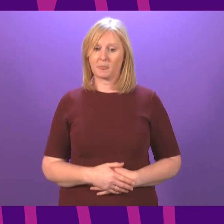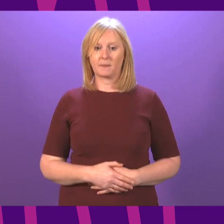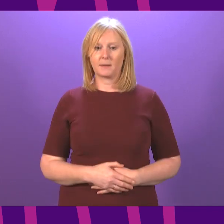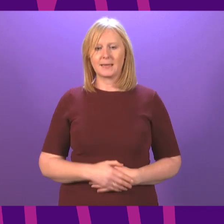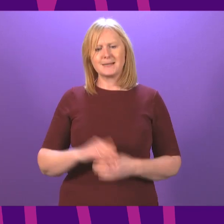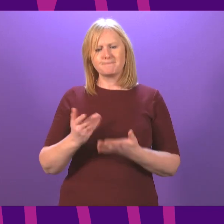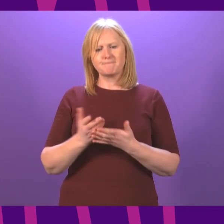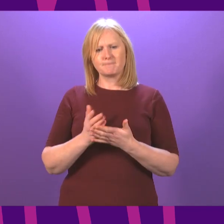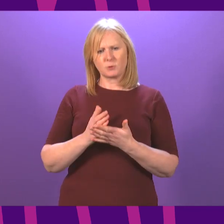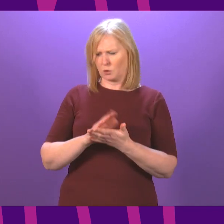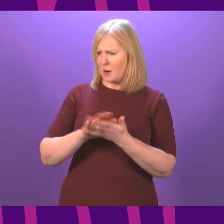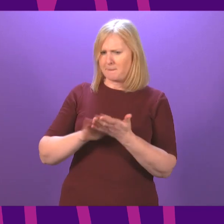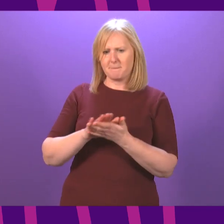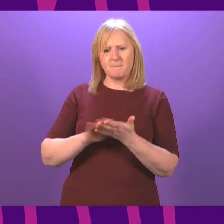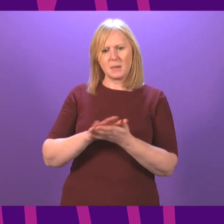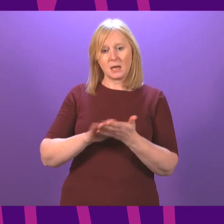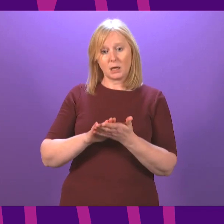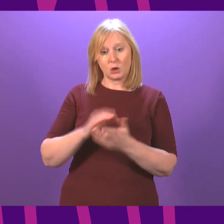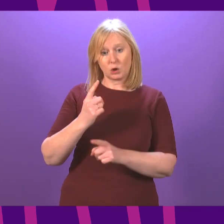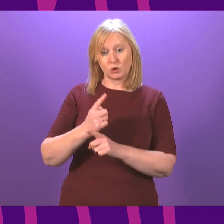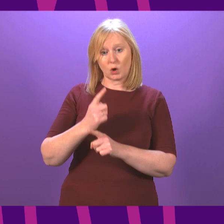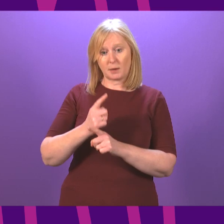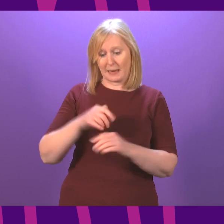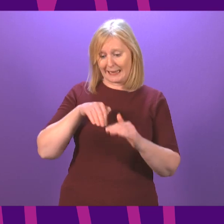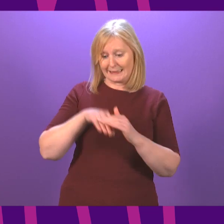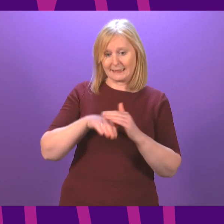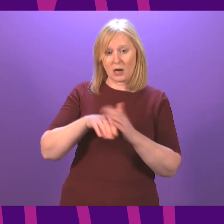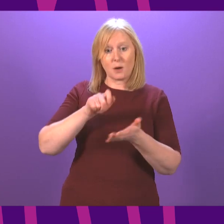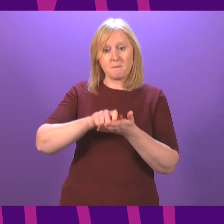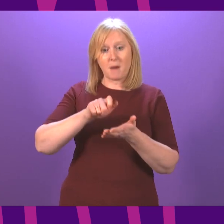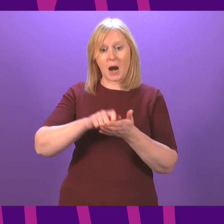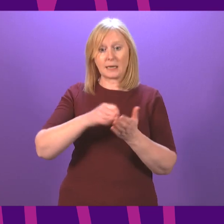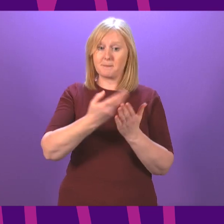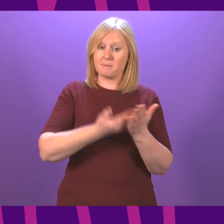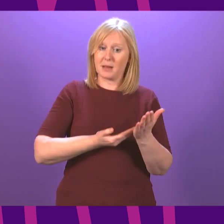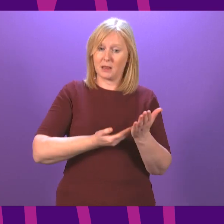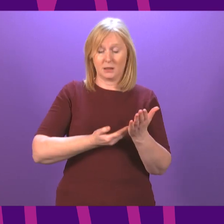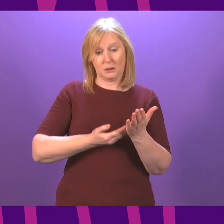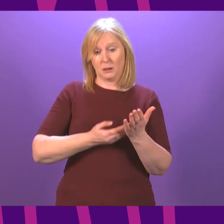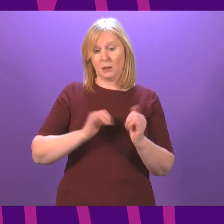she refers to the United Kingdom Internal Market Bill, the lack of progress has been appalling. Any